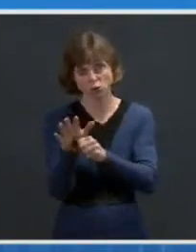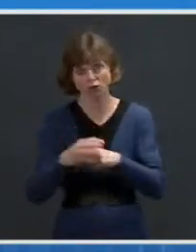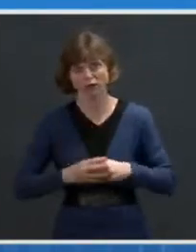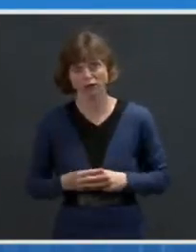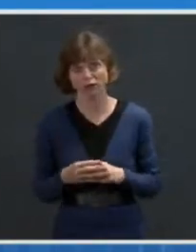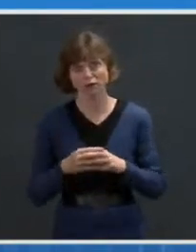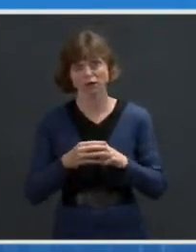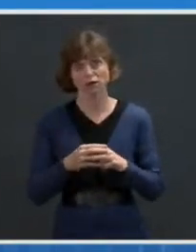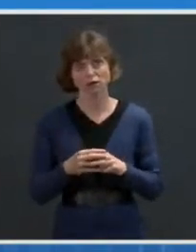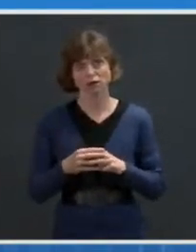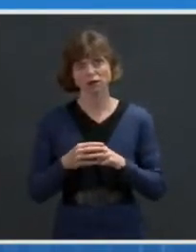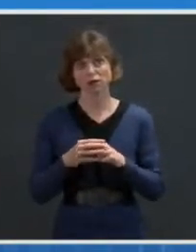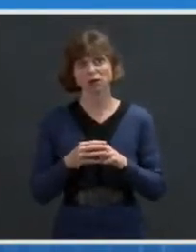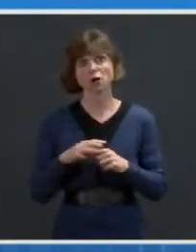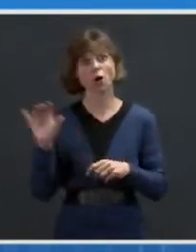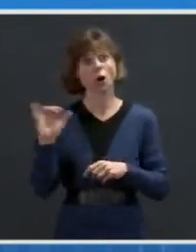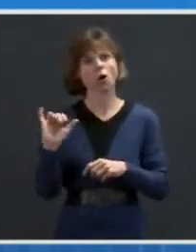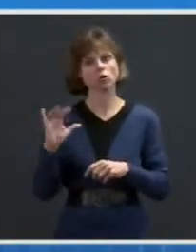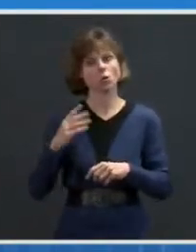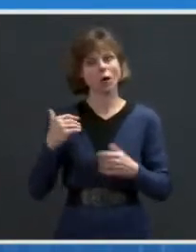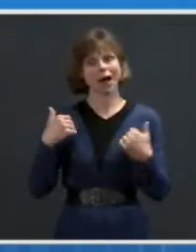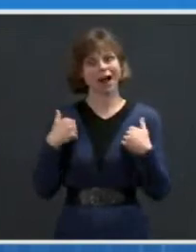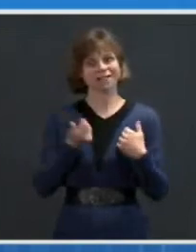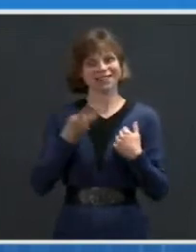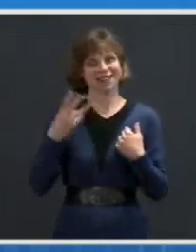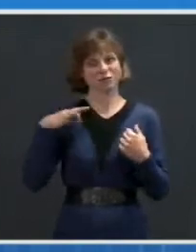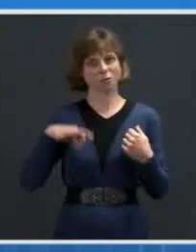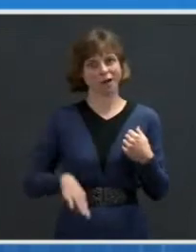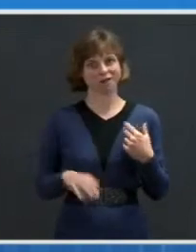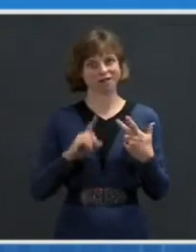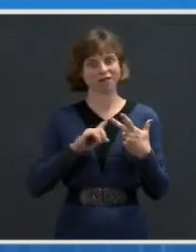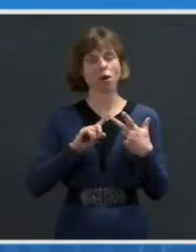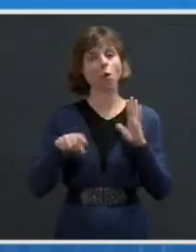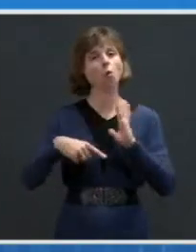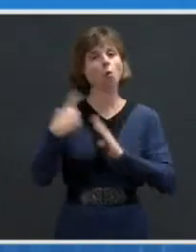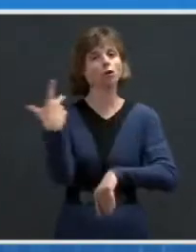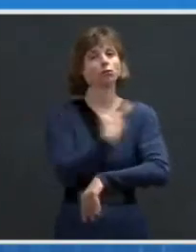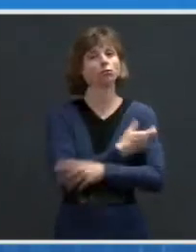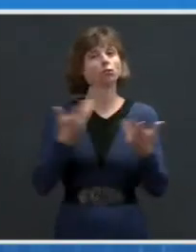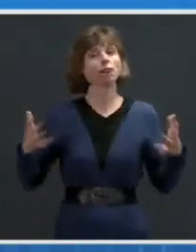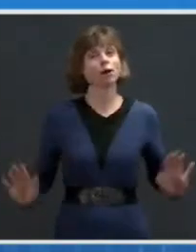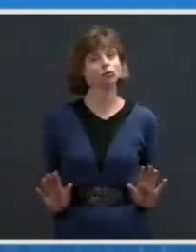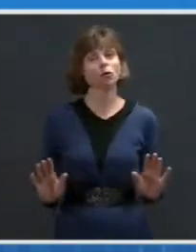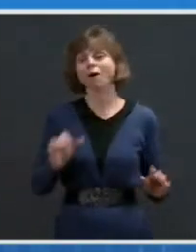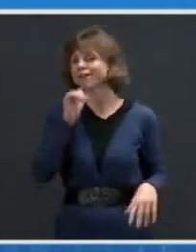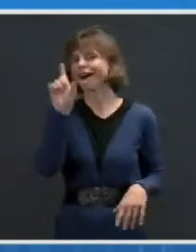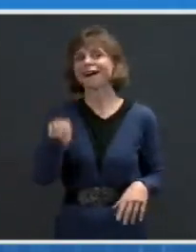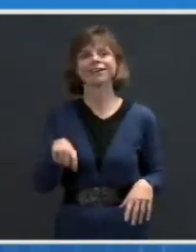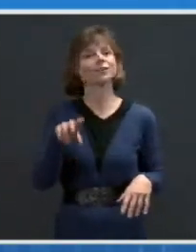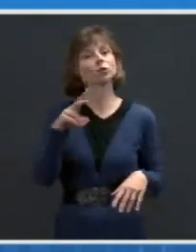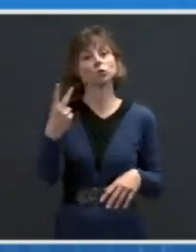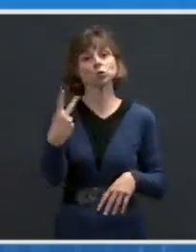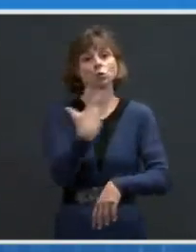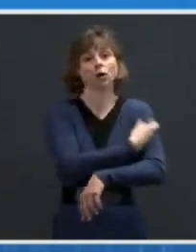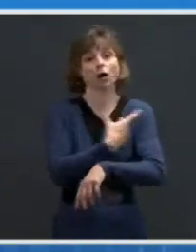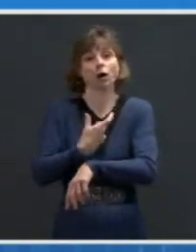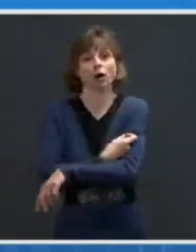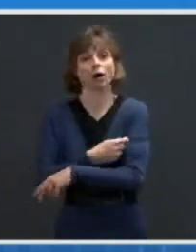FOR PEOPLE TO GET VACCINATED AND PROTECTED FROM COVID-19. ED OFFERS SEVERAL UNIQUE